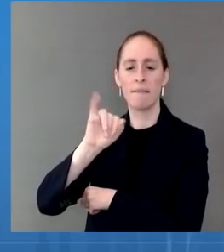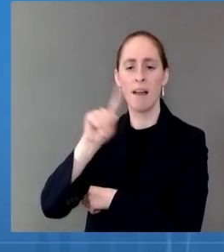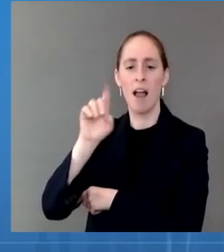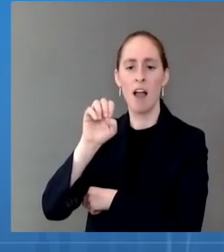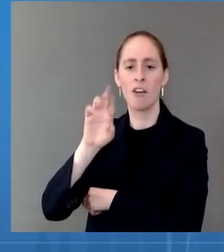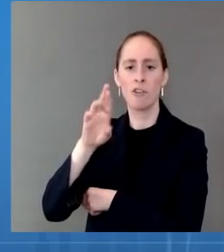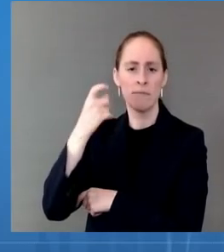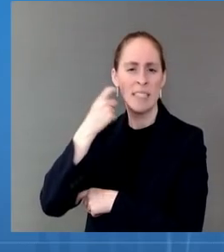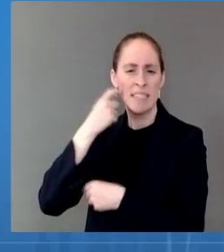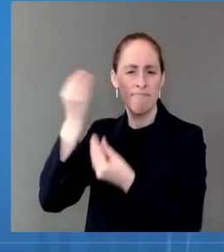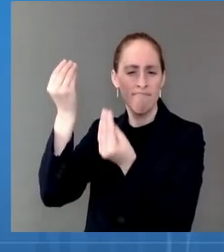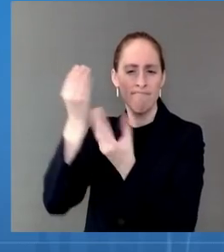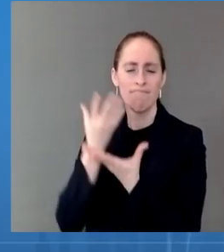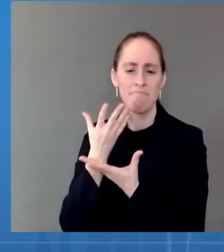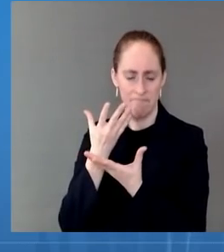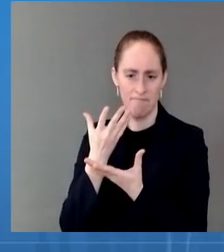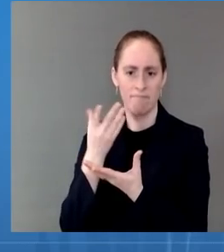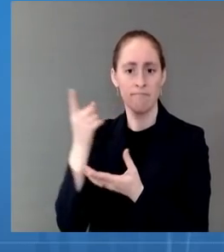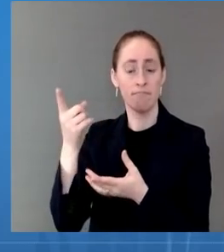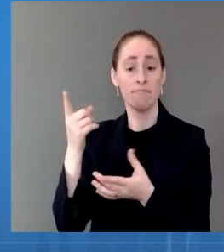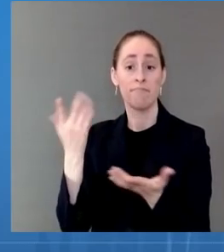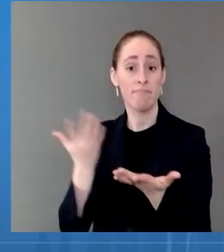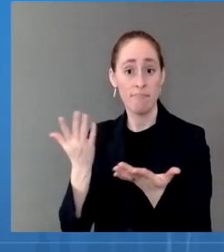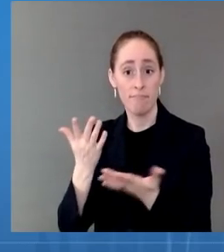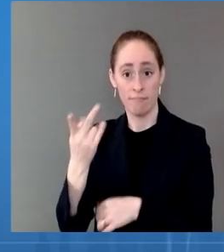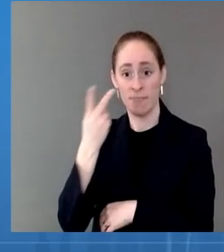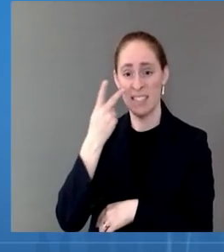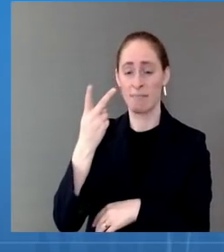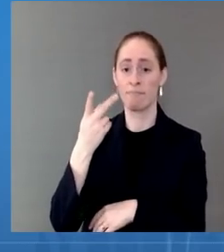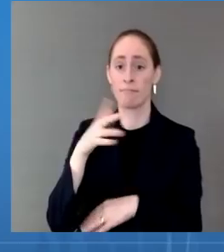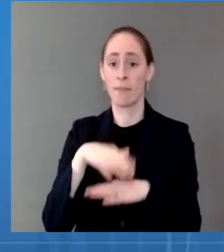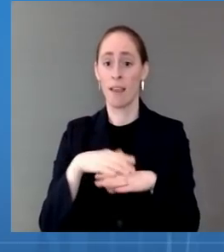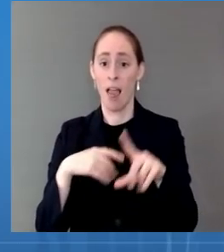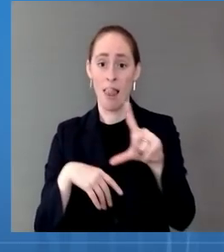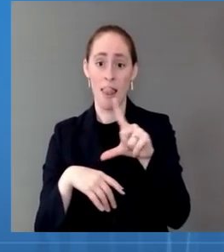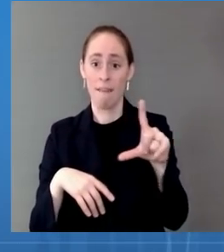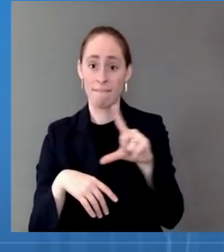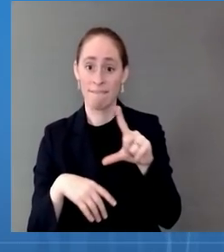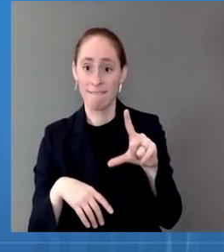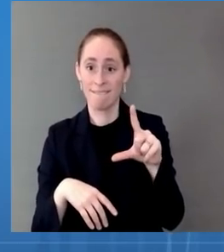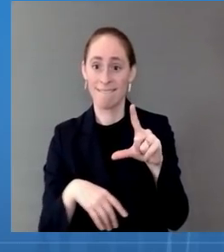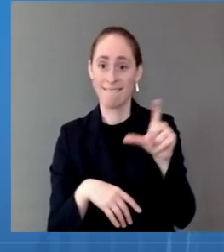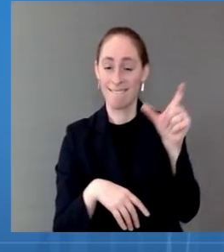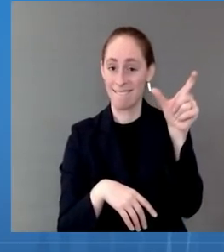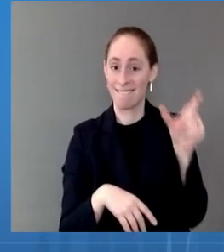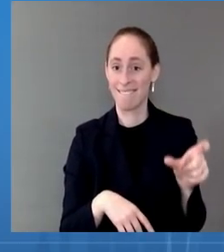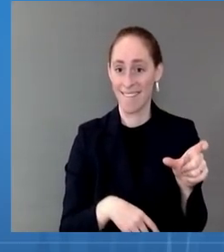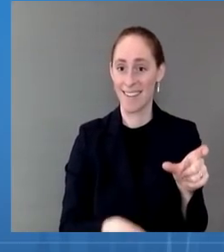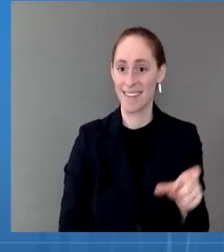One looks at what's called the vaccine neutralization titer.